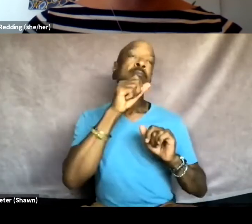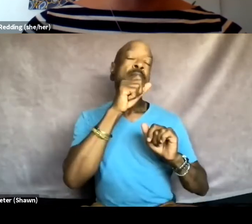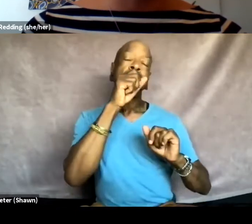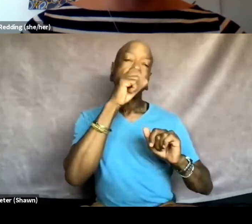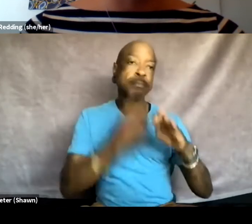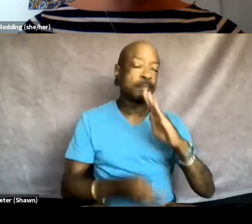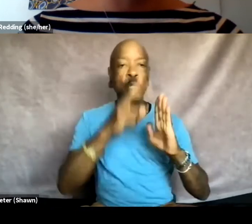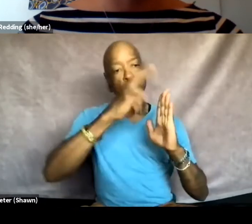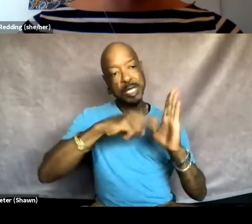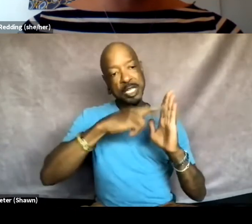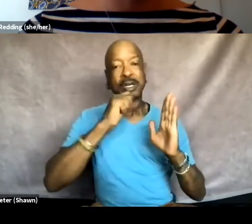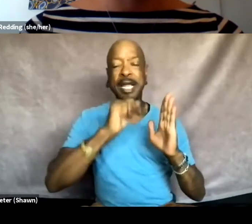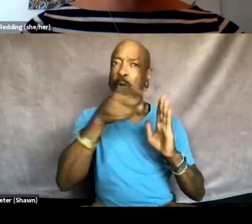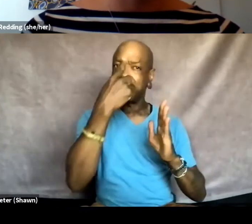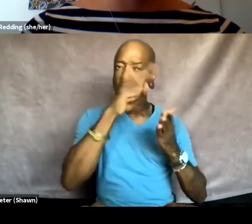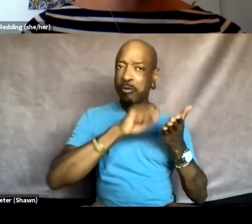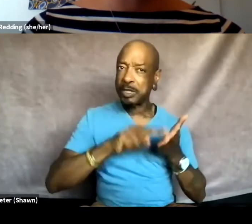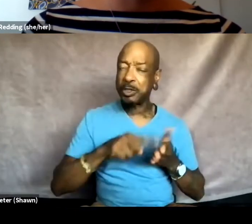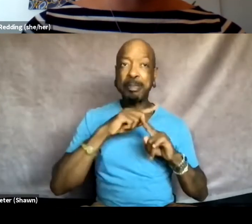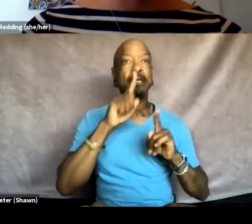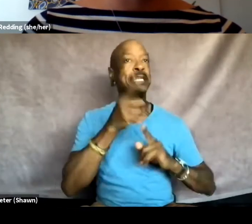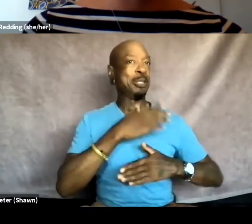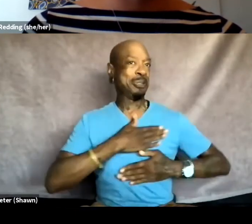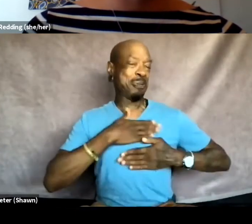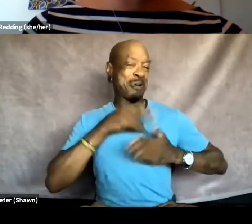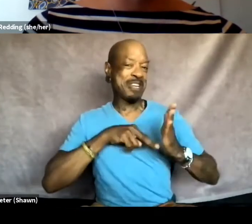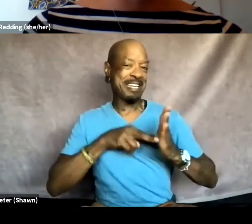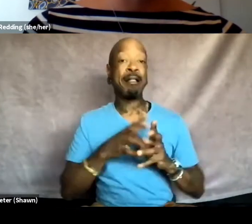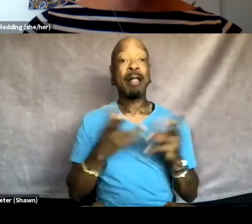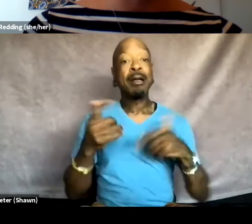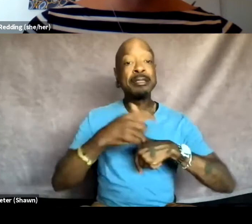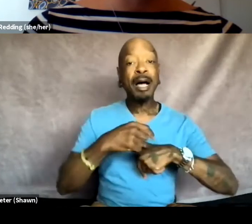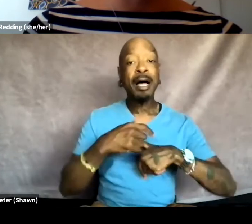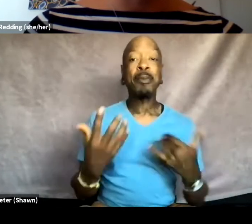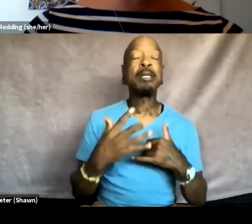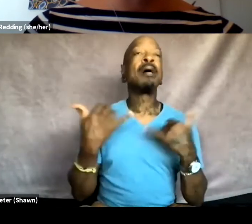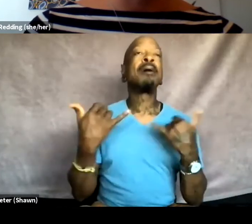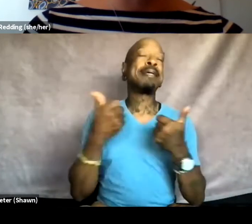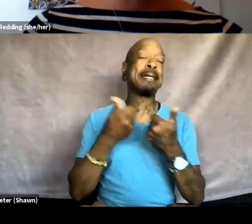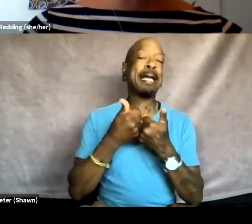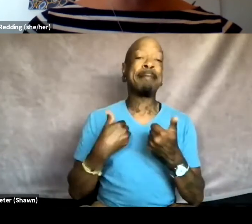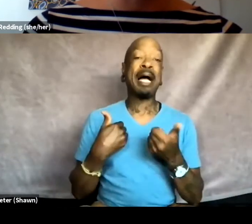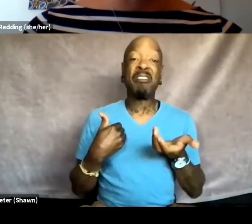but I actually enjoy it. Keah Brown: I spend a lot of time playing this game on my phone called Redecor where